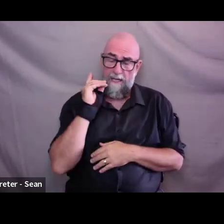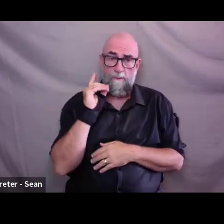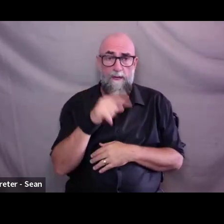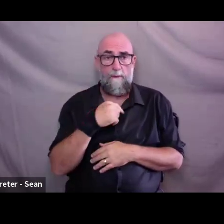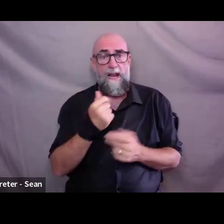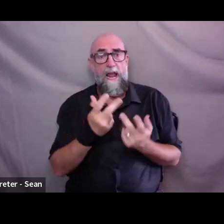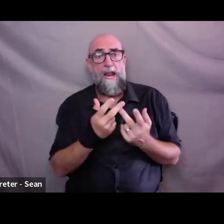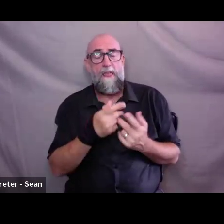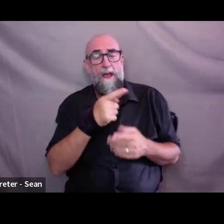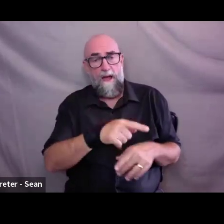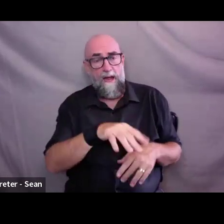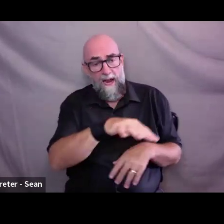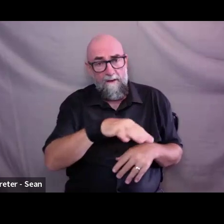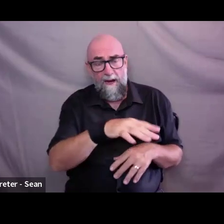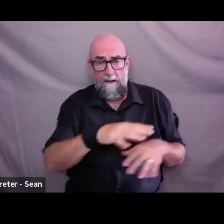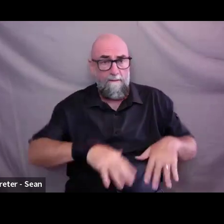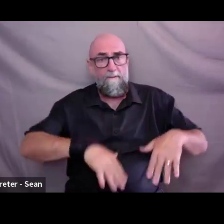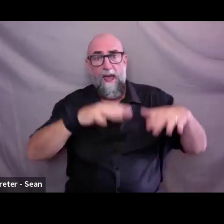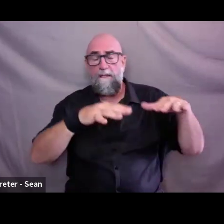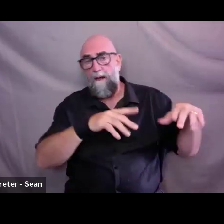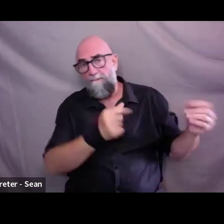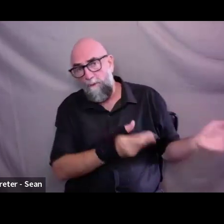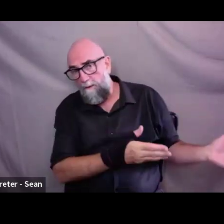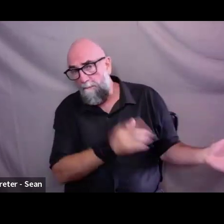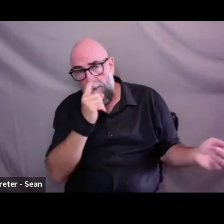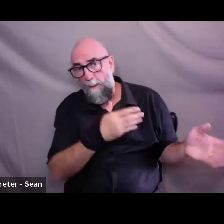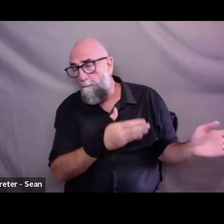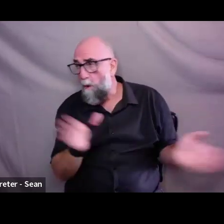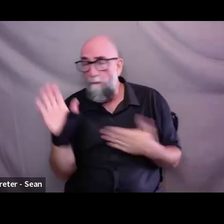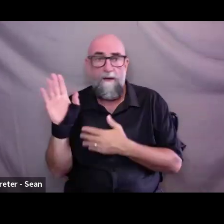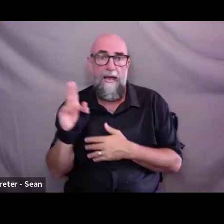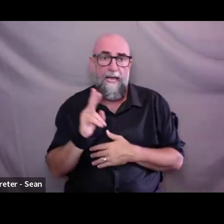To move into the arts,